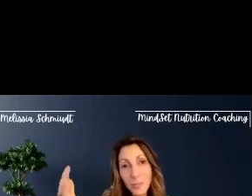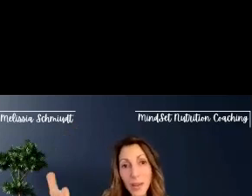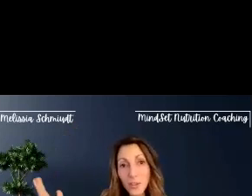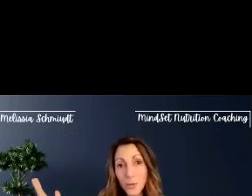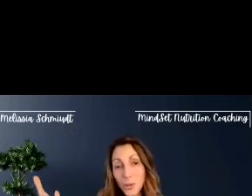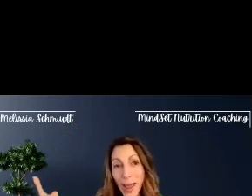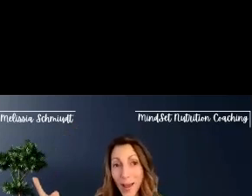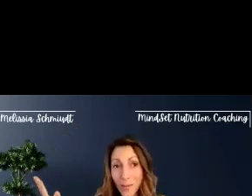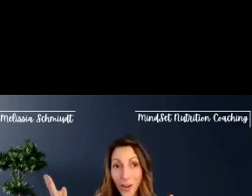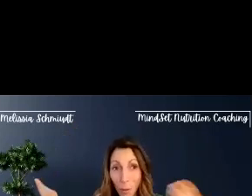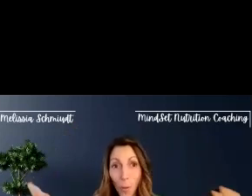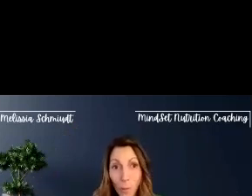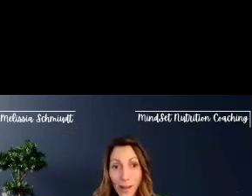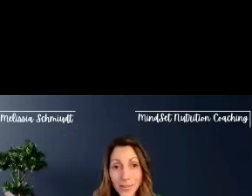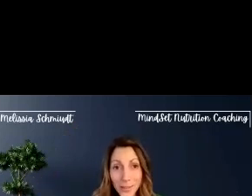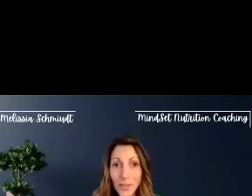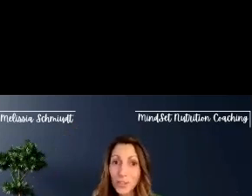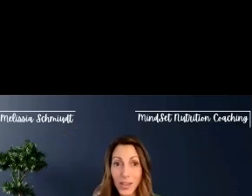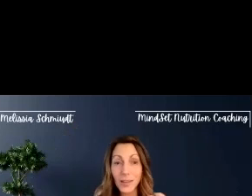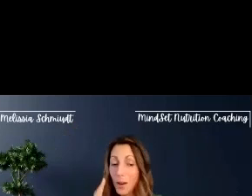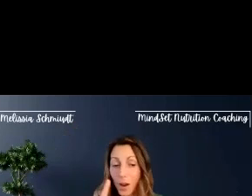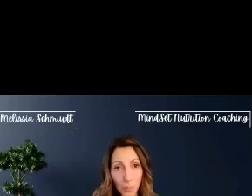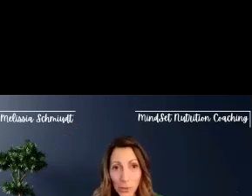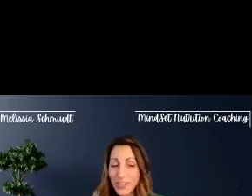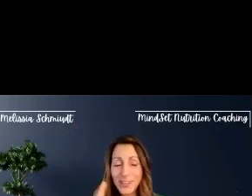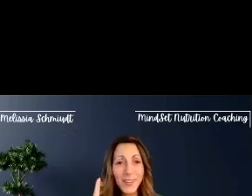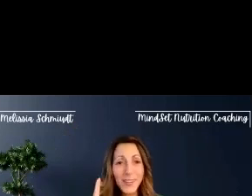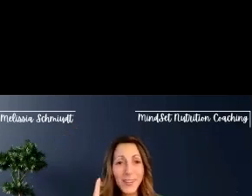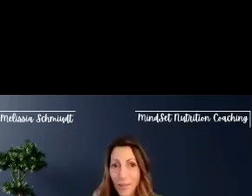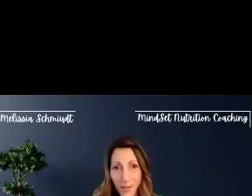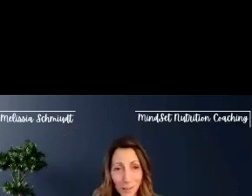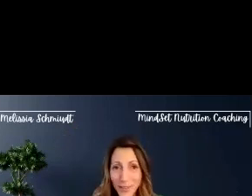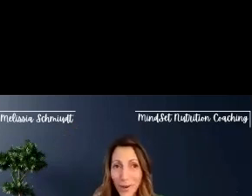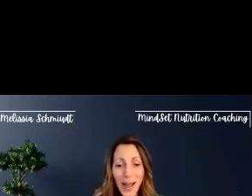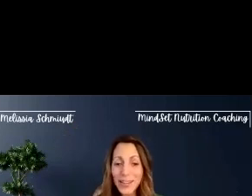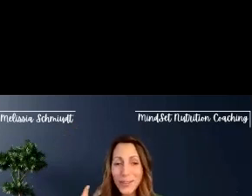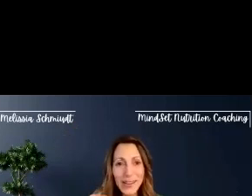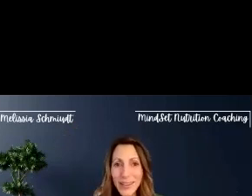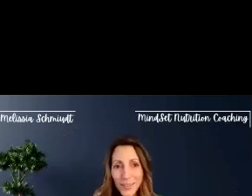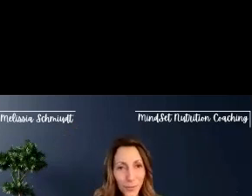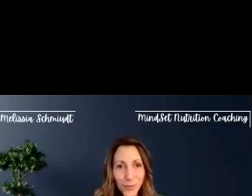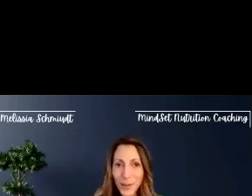And then make sure you have a well-balanced lunch-- again, a protein, a complex carbohydrate, some fruit